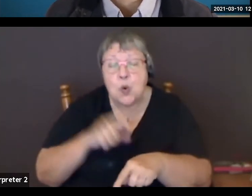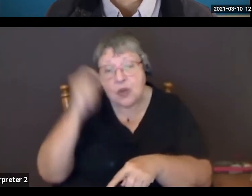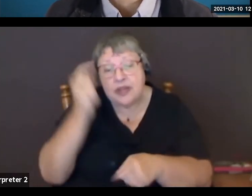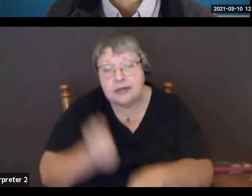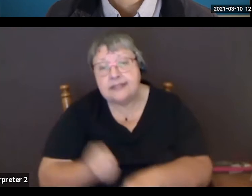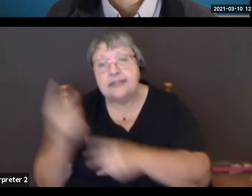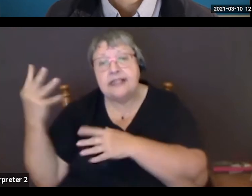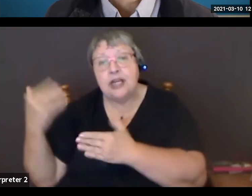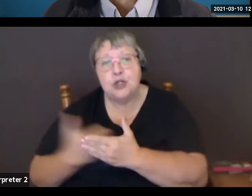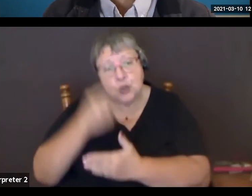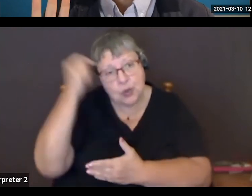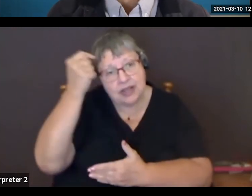theories arise.